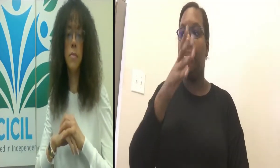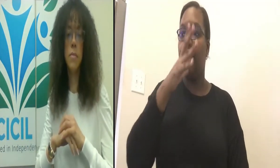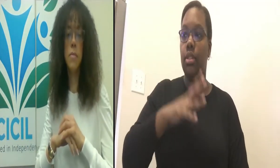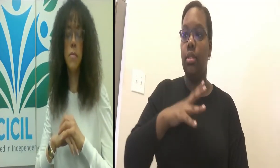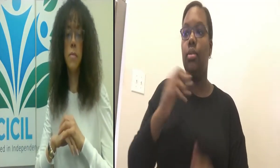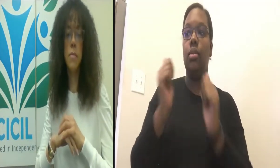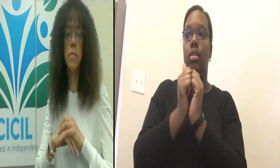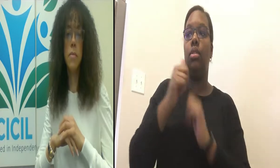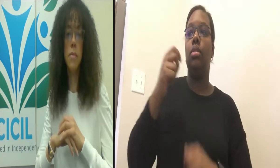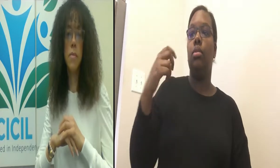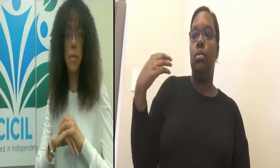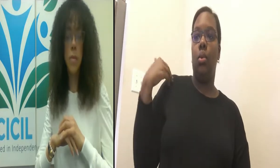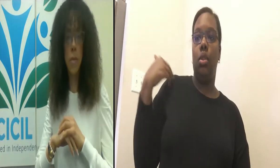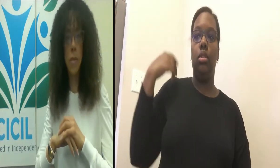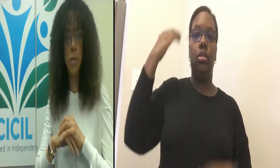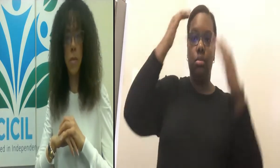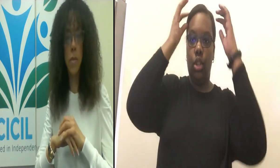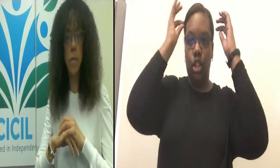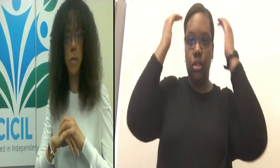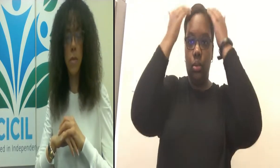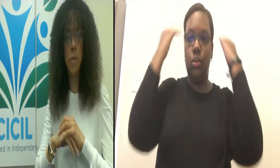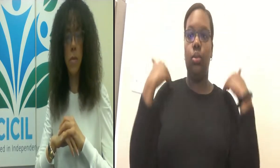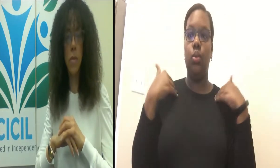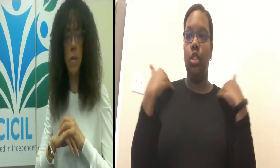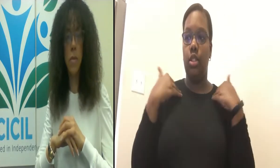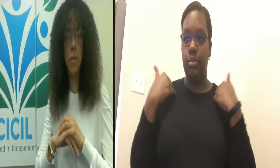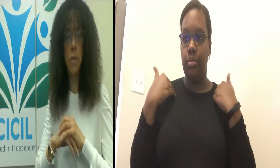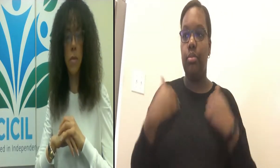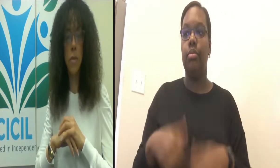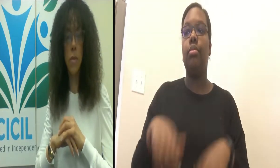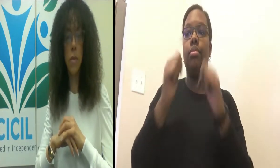natural hair and glasses sitting in front of a backdrop that reads CICIL Rooted in